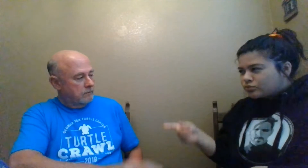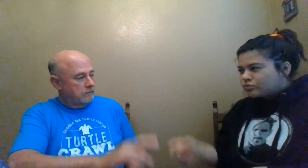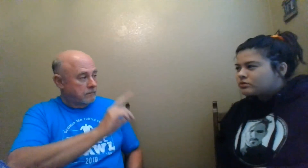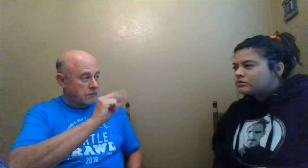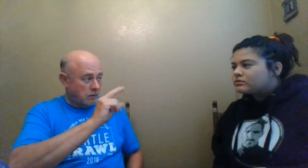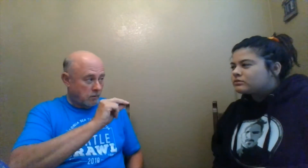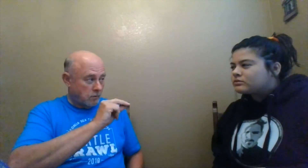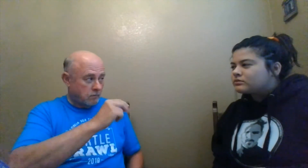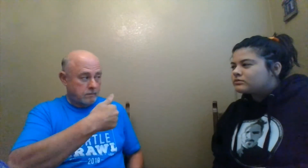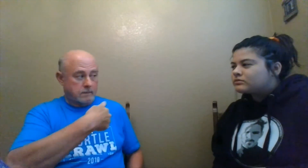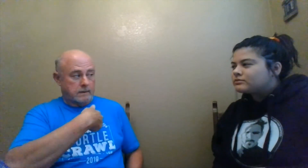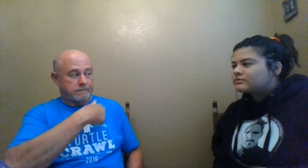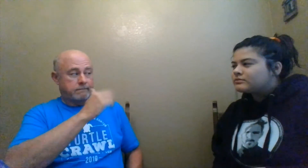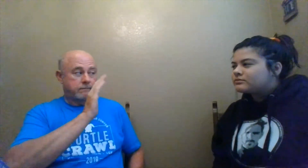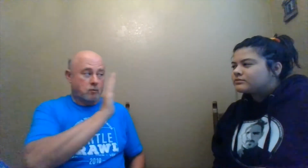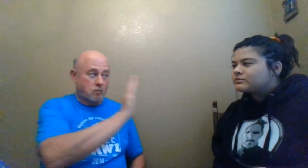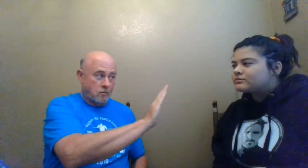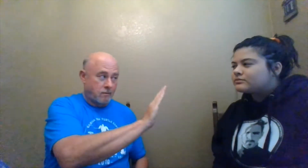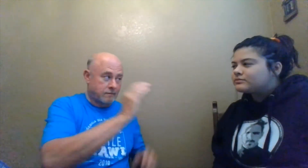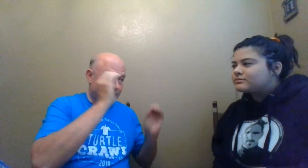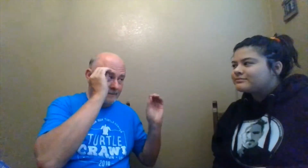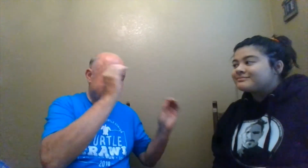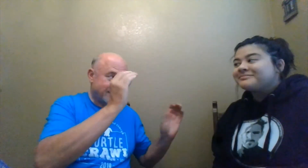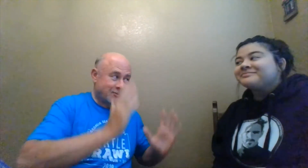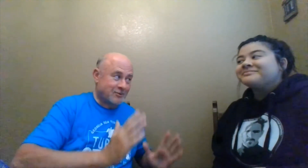No, I am your teacher!!